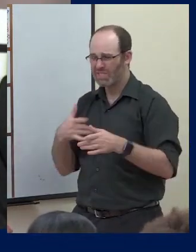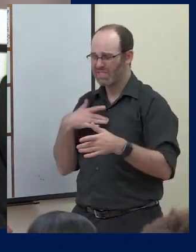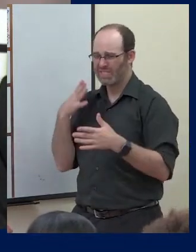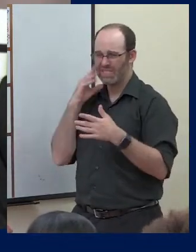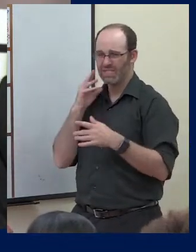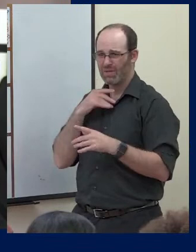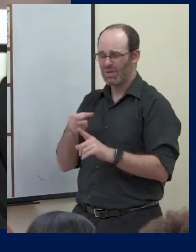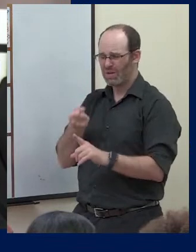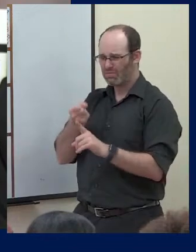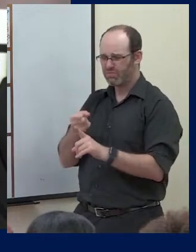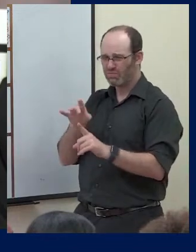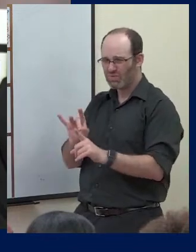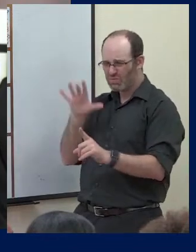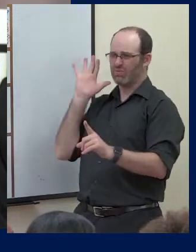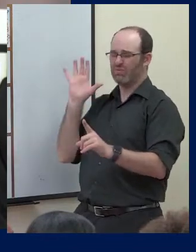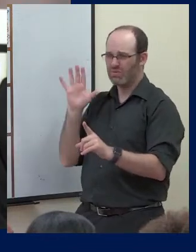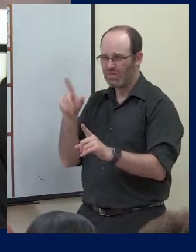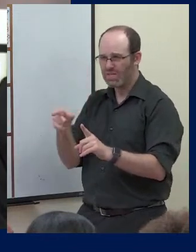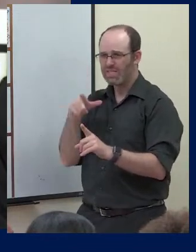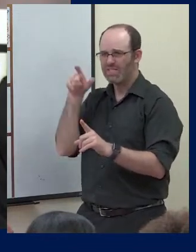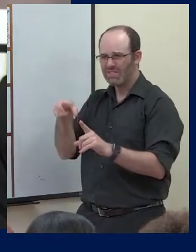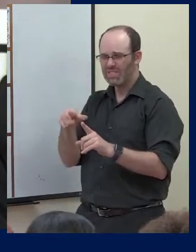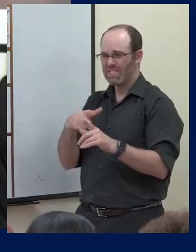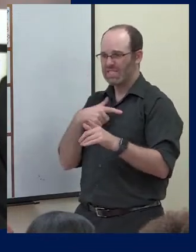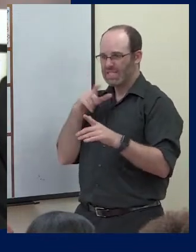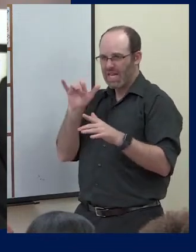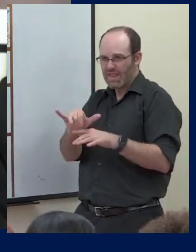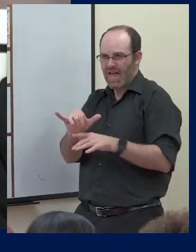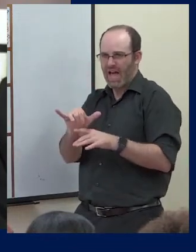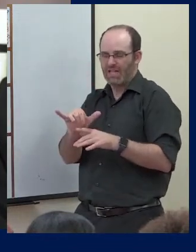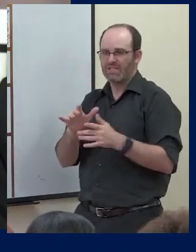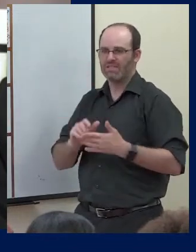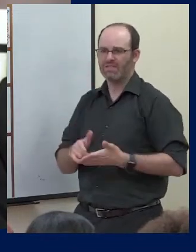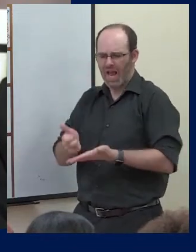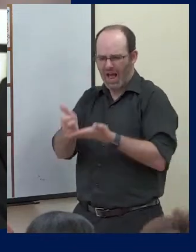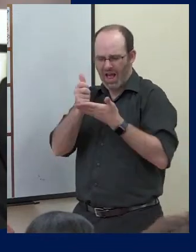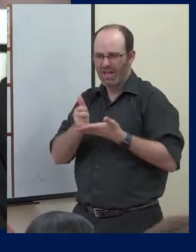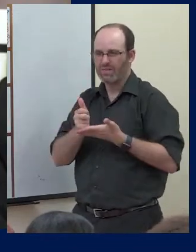so again I want to thank all of our partners and everyone who is here today celebrating with us.